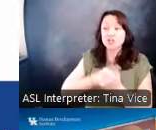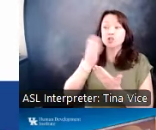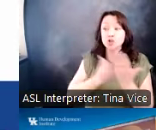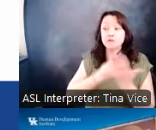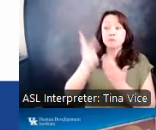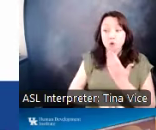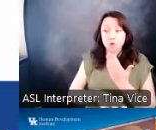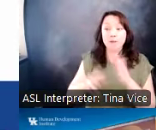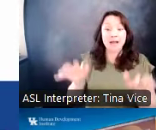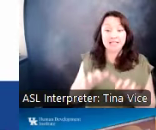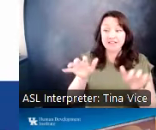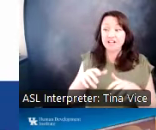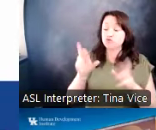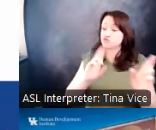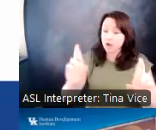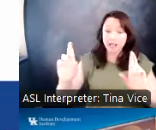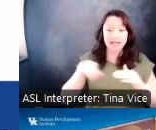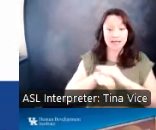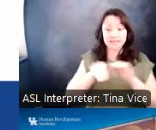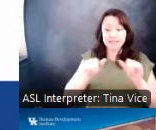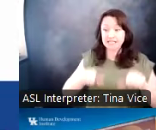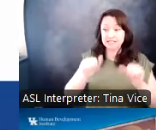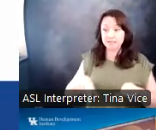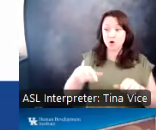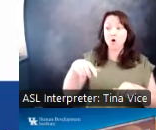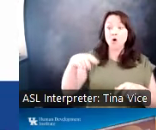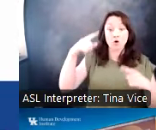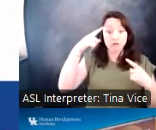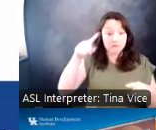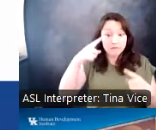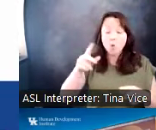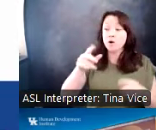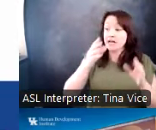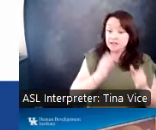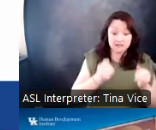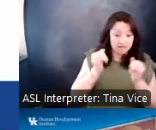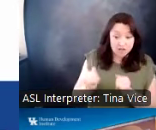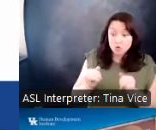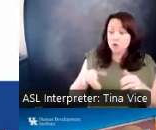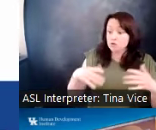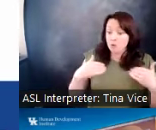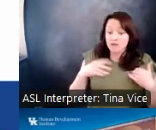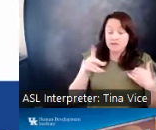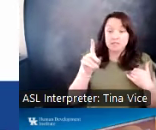accessible to and usable by individuals with disabilities through inclusion.